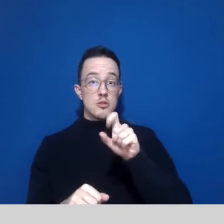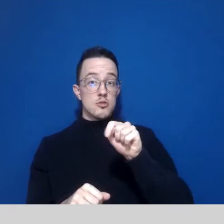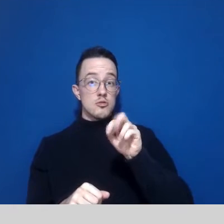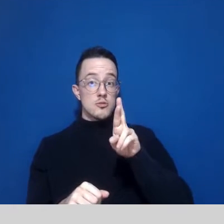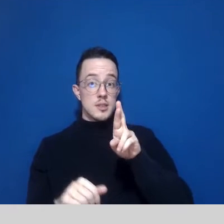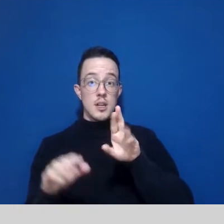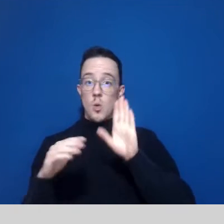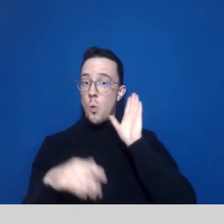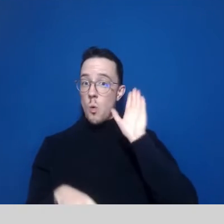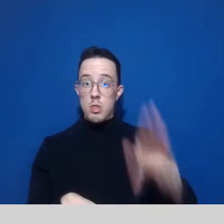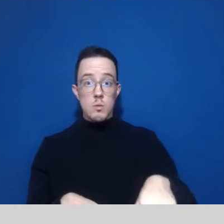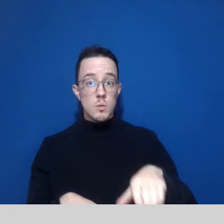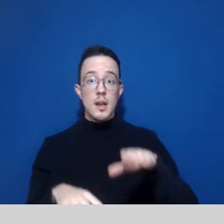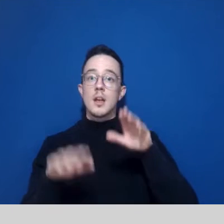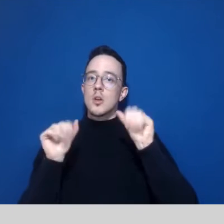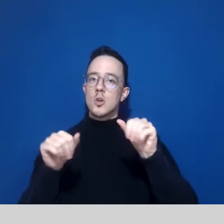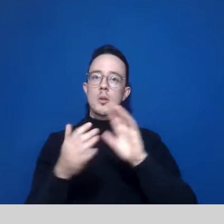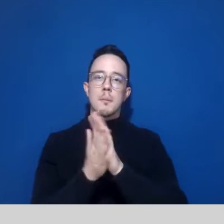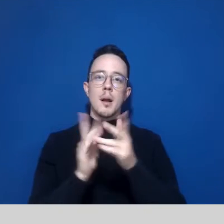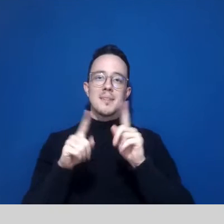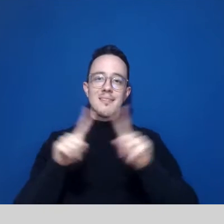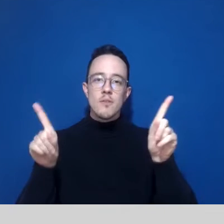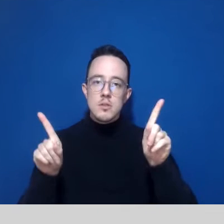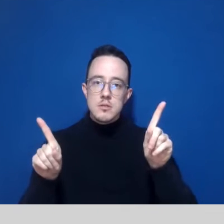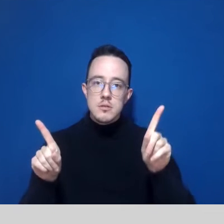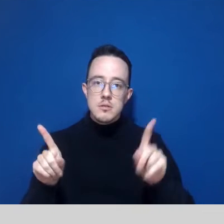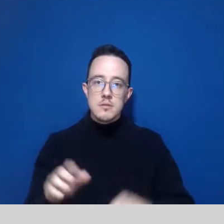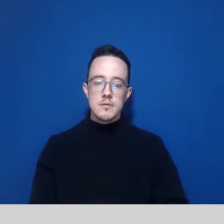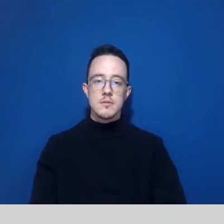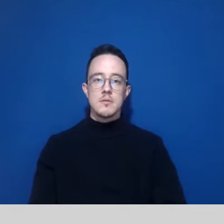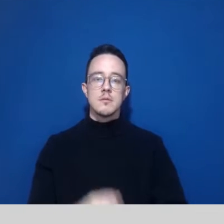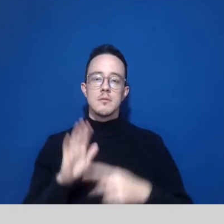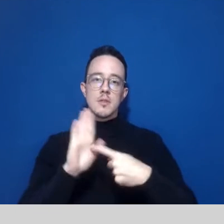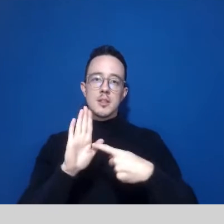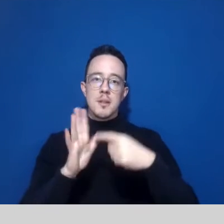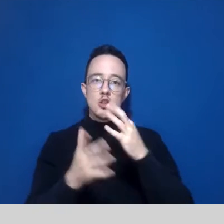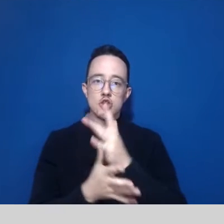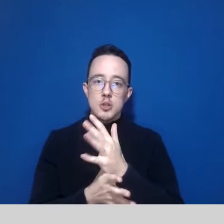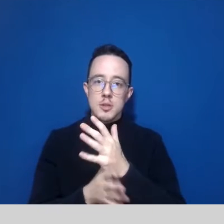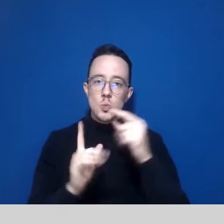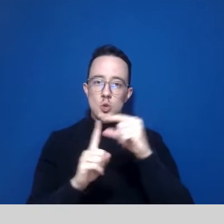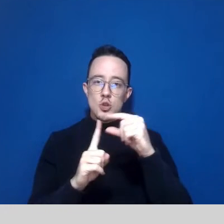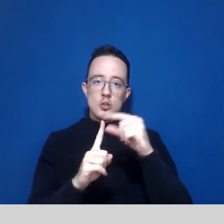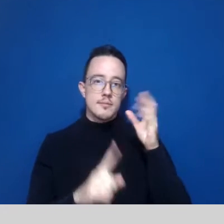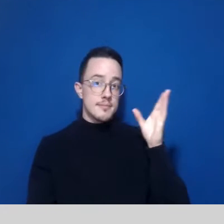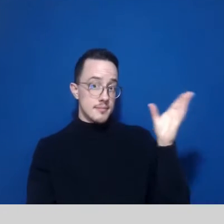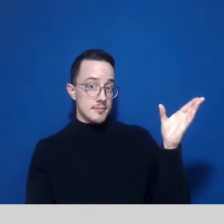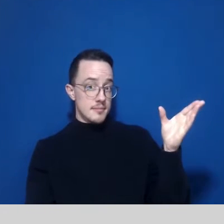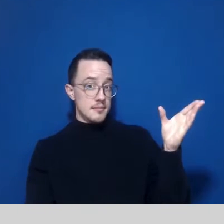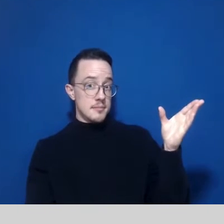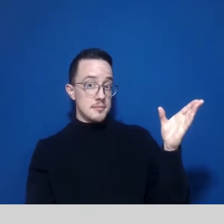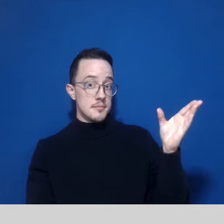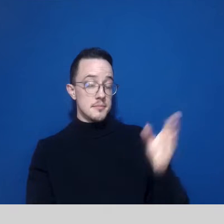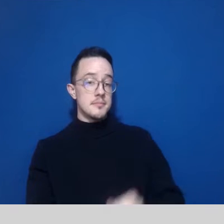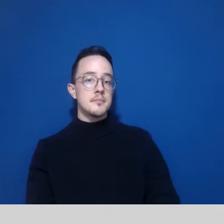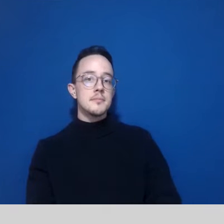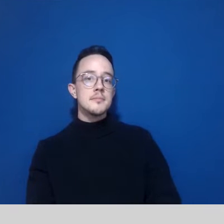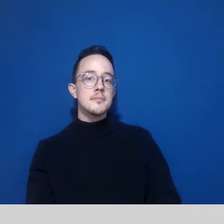Even if you use the strings the whole time, they can be different. Let's take a German word süß,